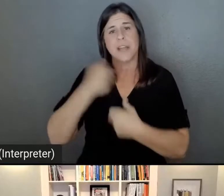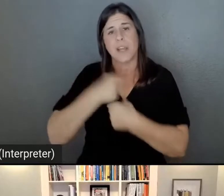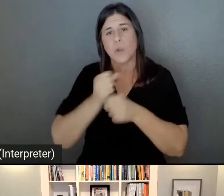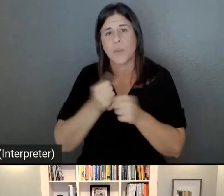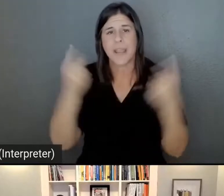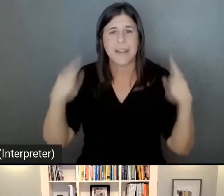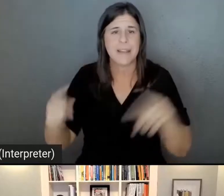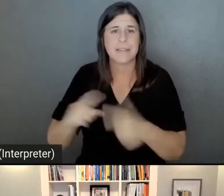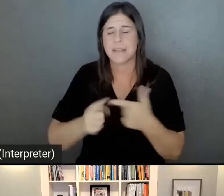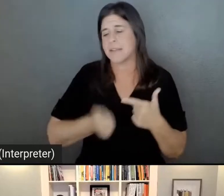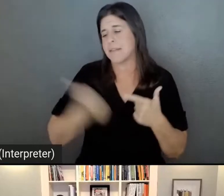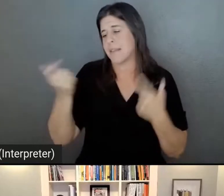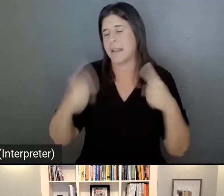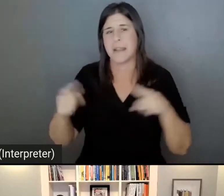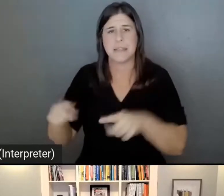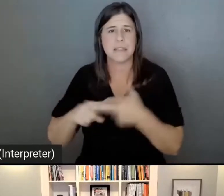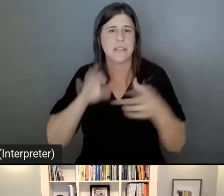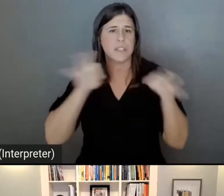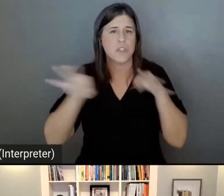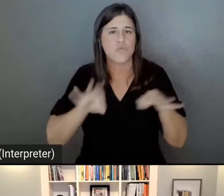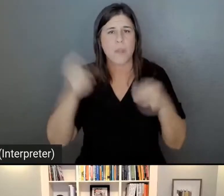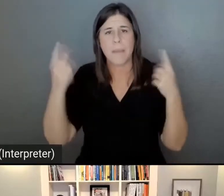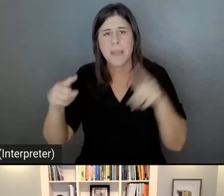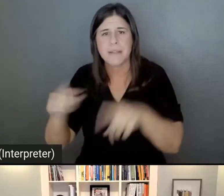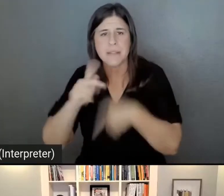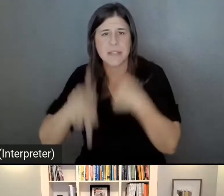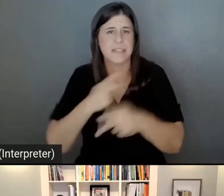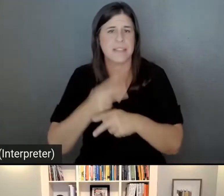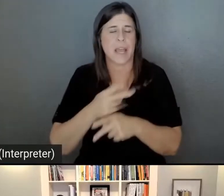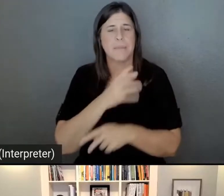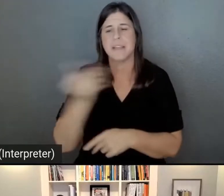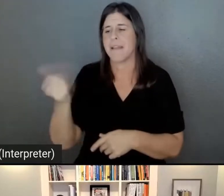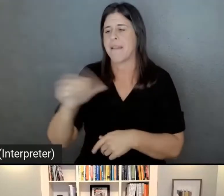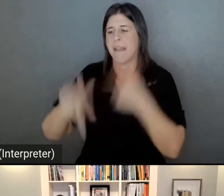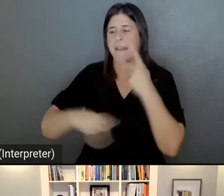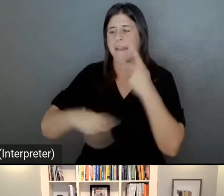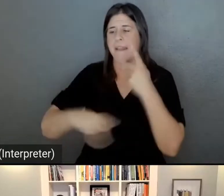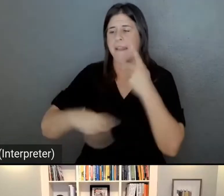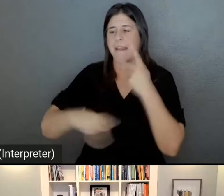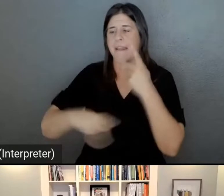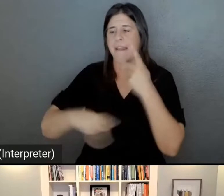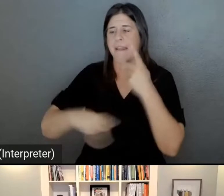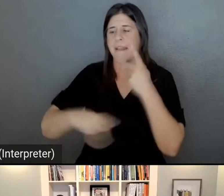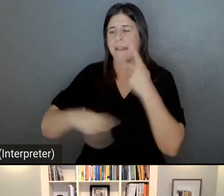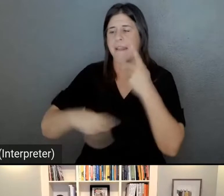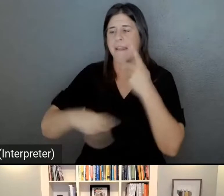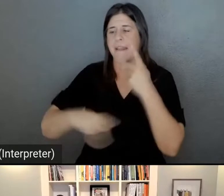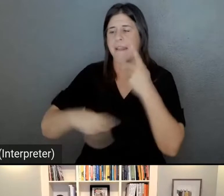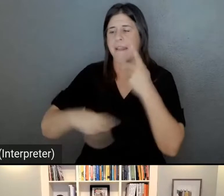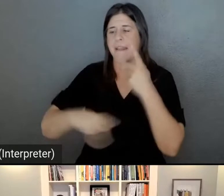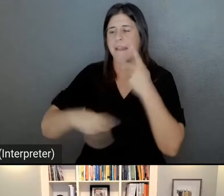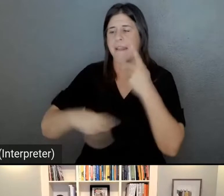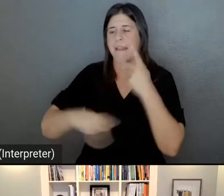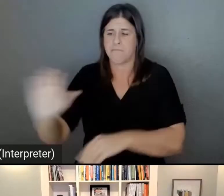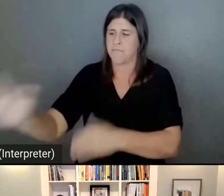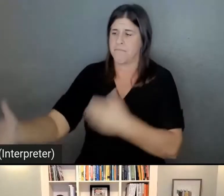describe instance types. And so any cloud provider could, in a relatively straightforward way, implement that interface.